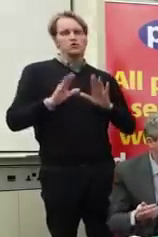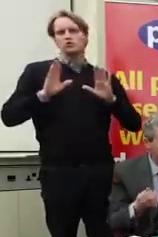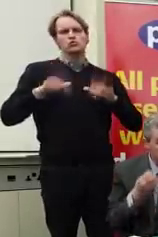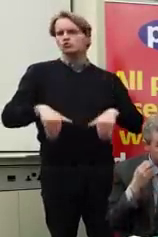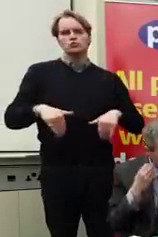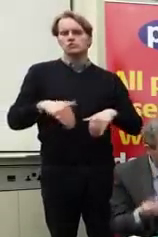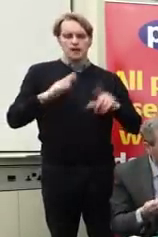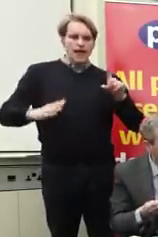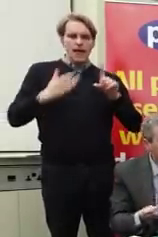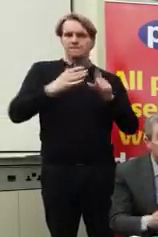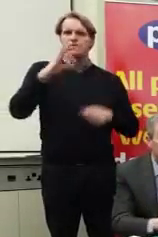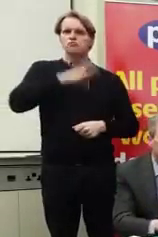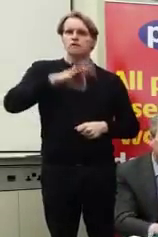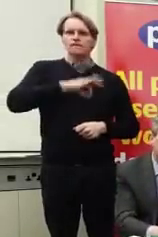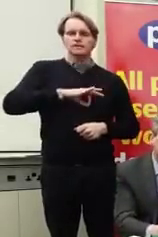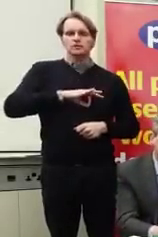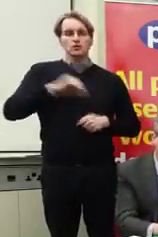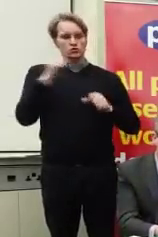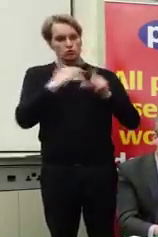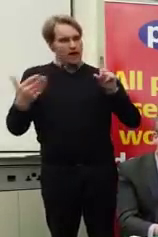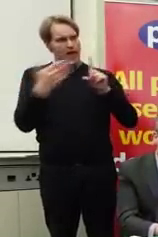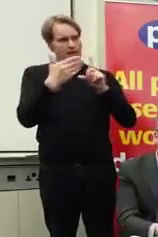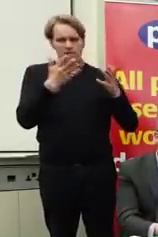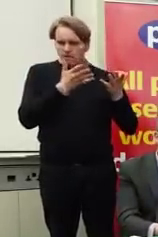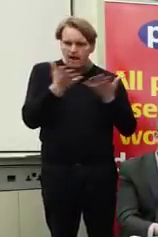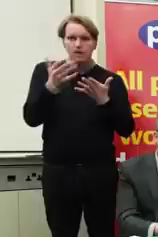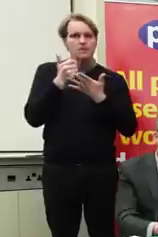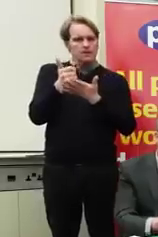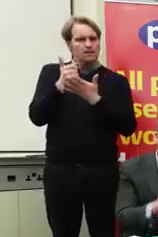should be about people that we serve. And in the British